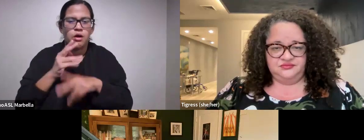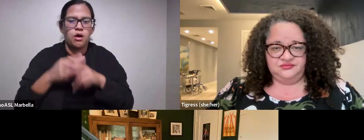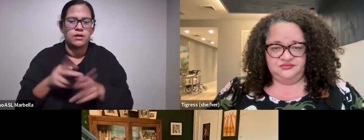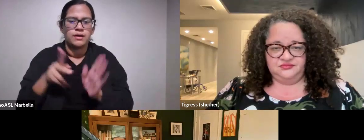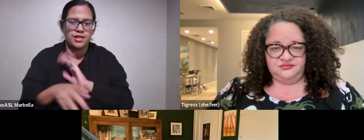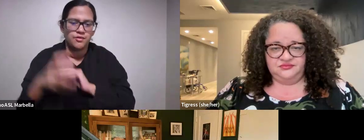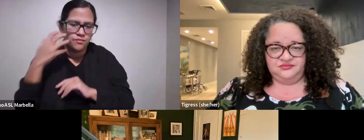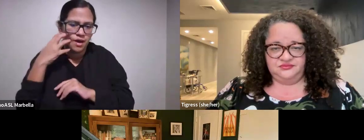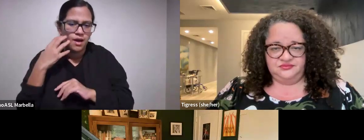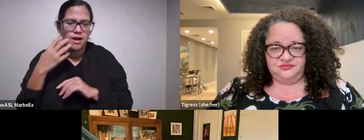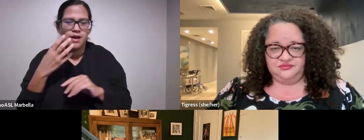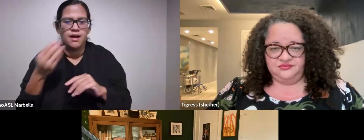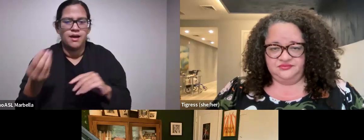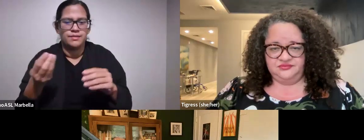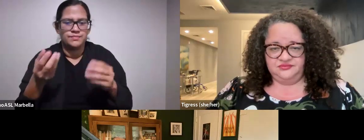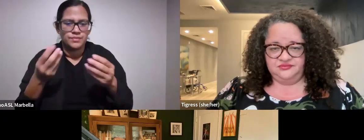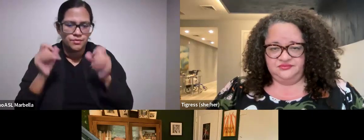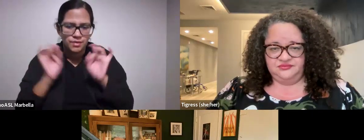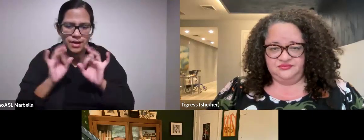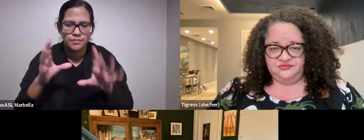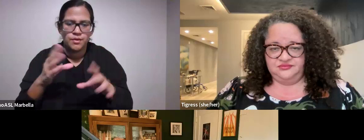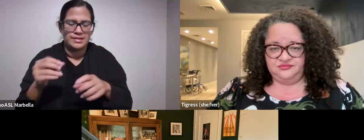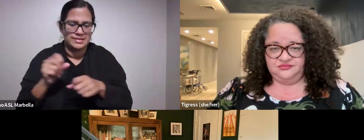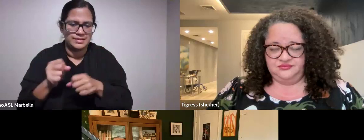There are just tons of folks who have sort of gone back through the public